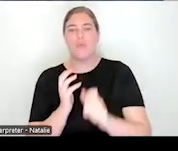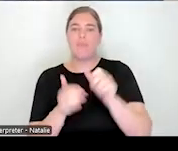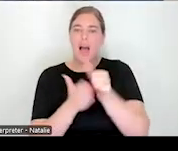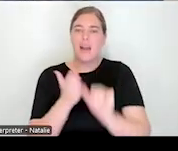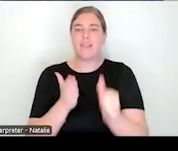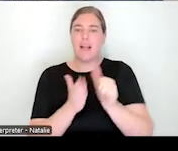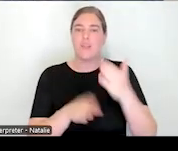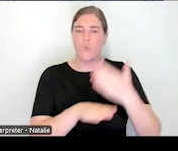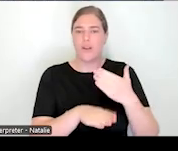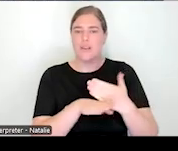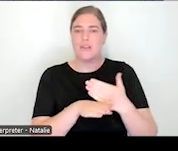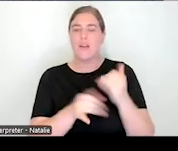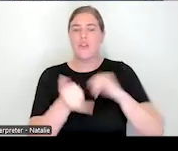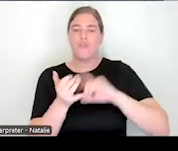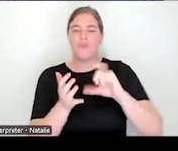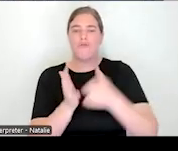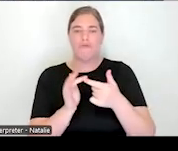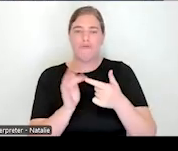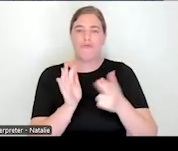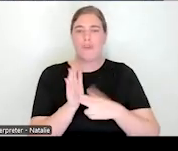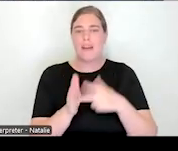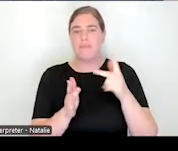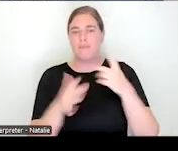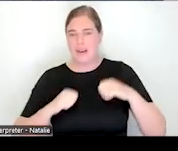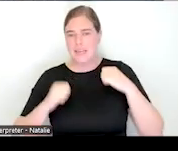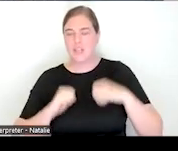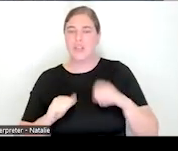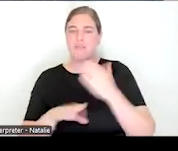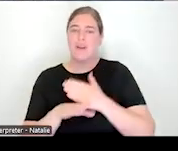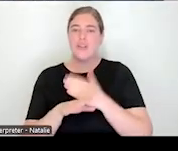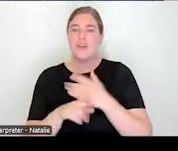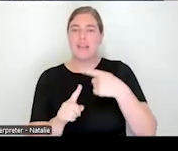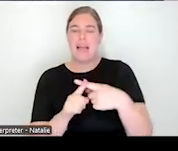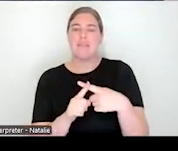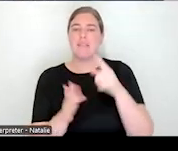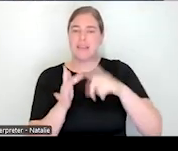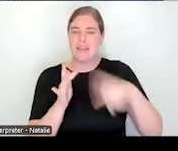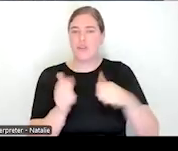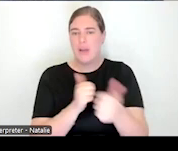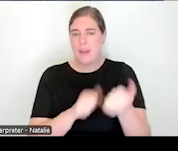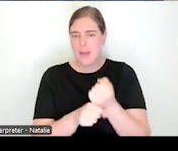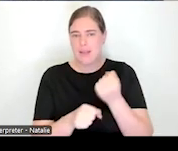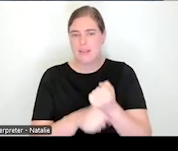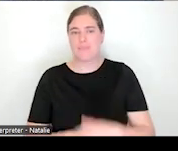screen practitioners and digital game makers. Finally, the First Nations arts and disability